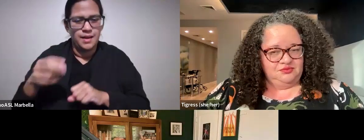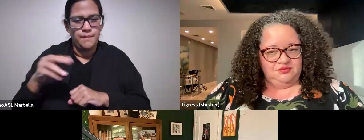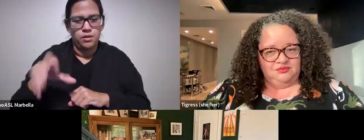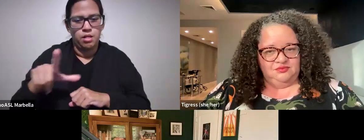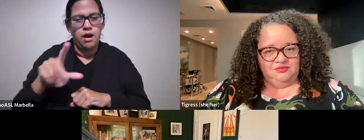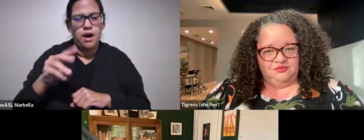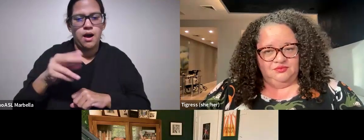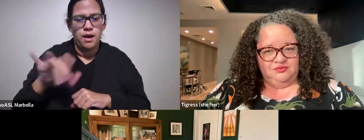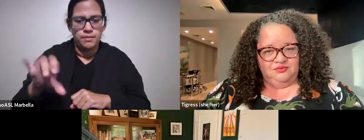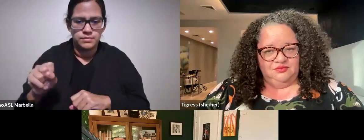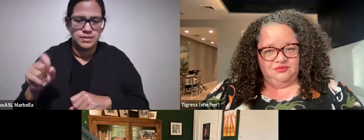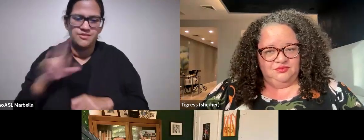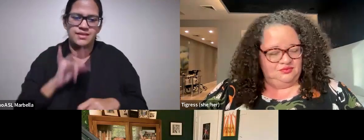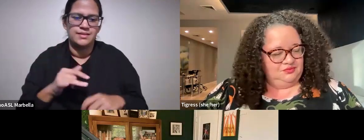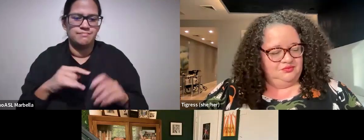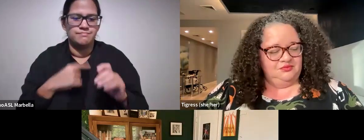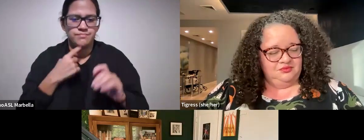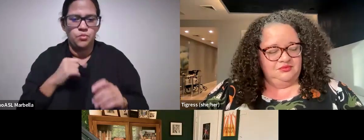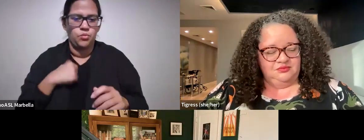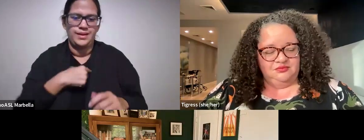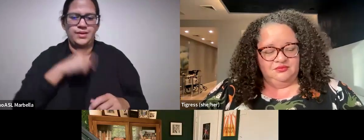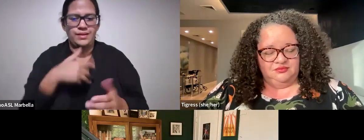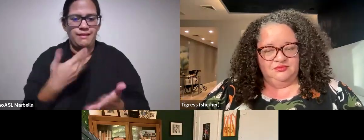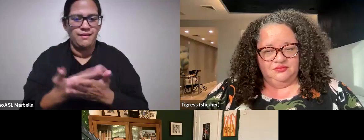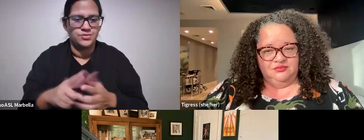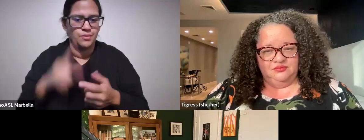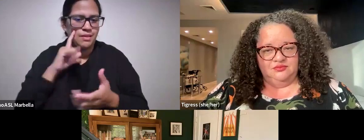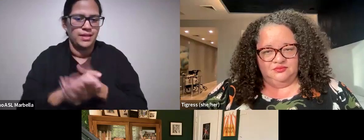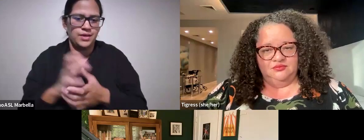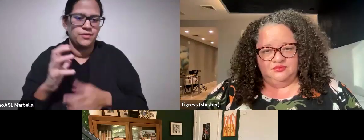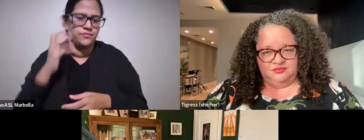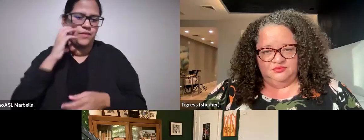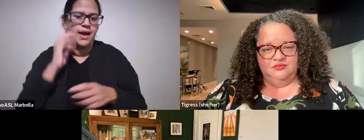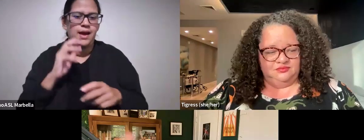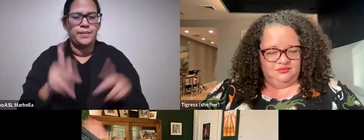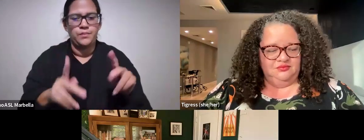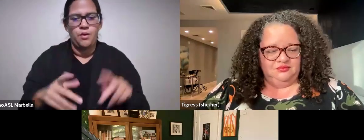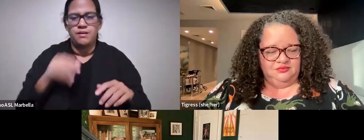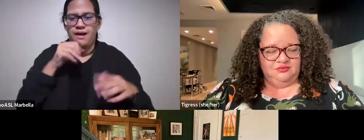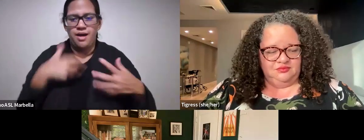and most of us don't need evidence to believe that fat people are unhealthy or going to die or going to all of these different things,